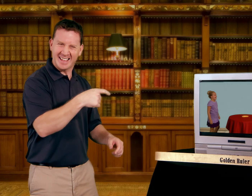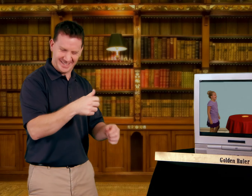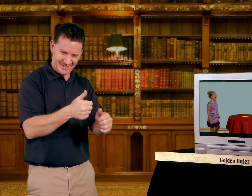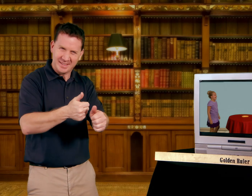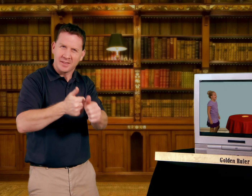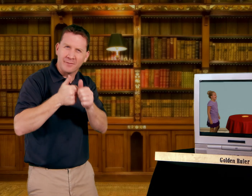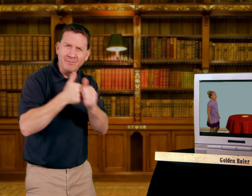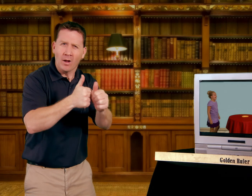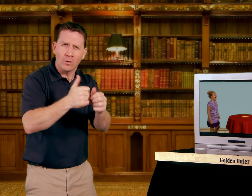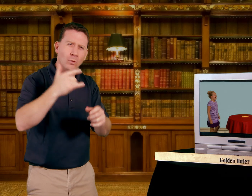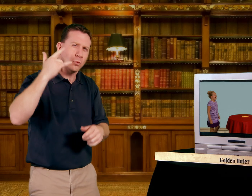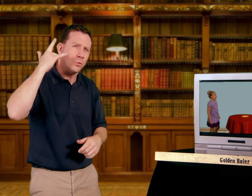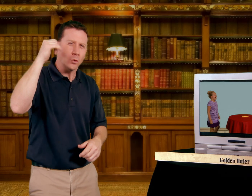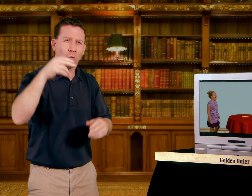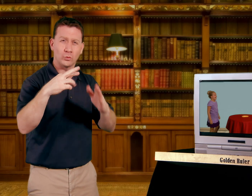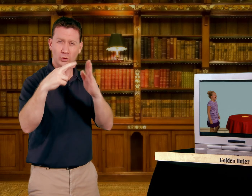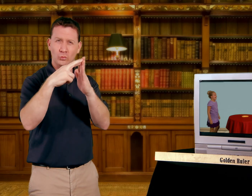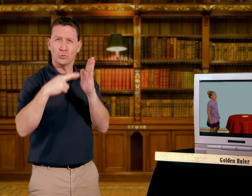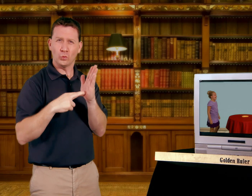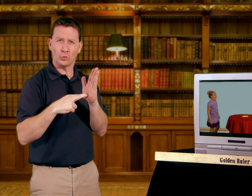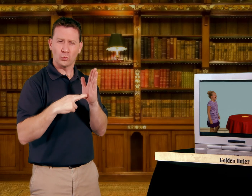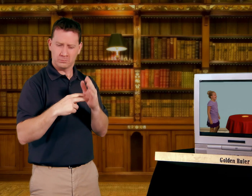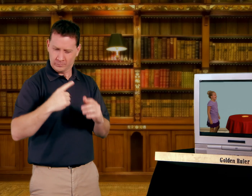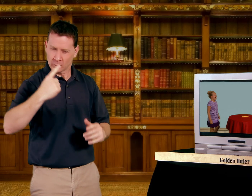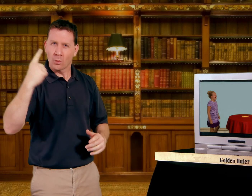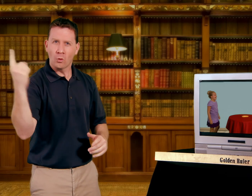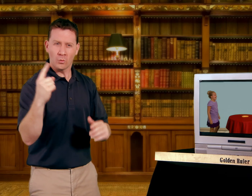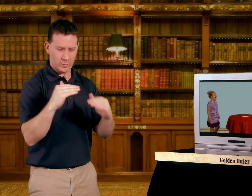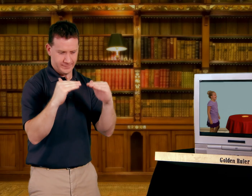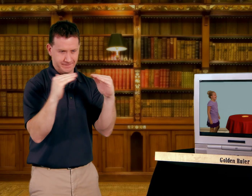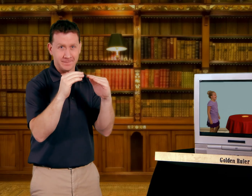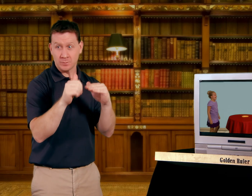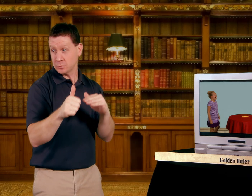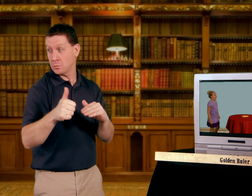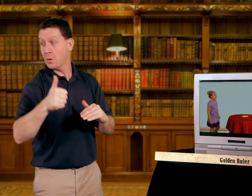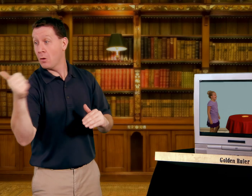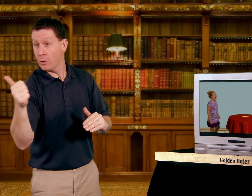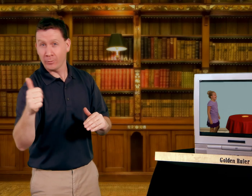THEY FOLLOWED THE GOLDEN RULE. THEY TREATED OTHERS FAIRLY.